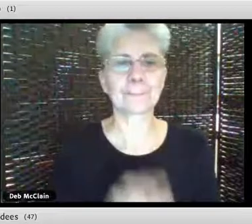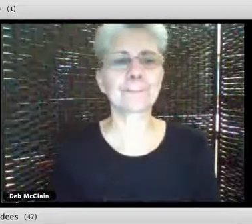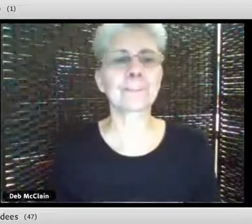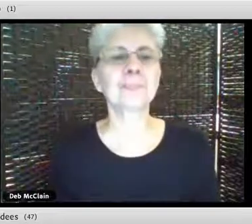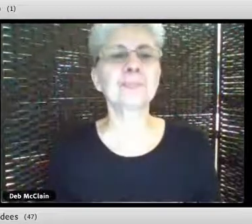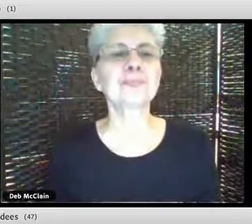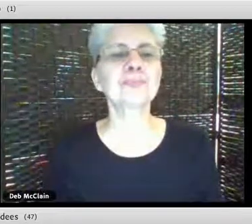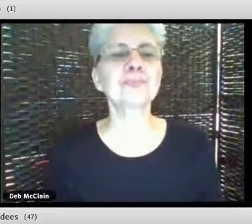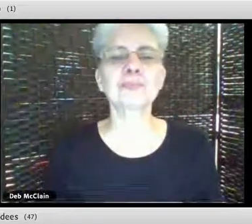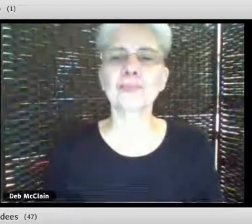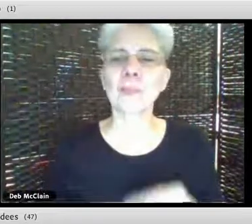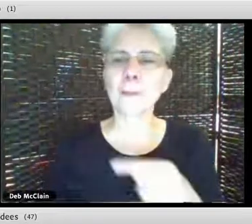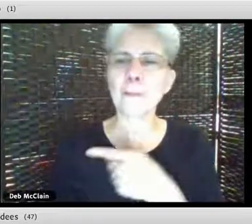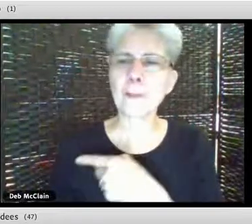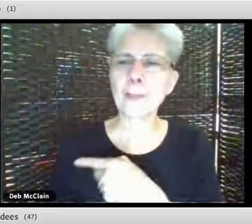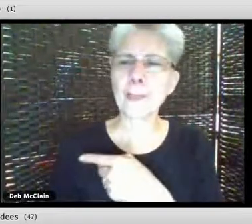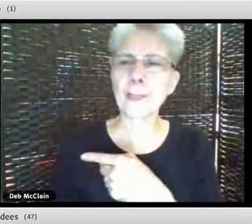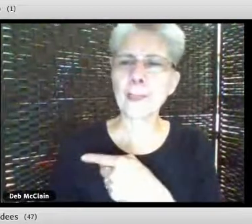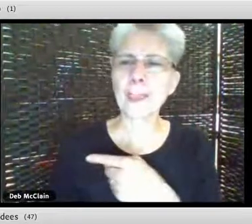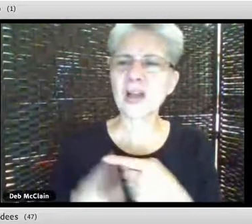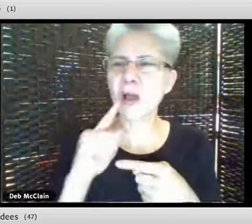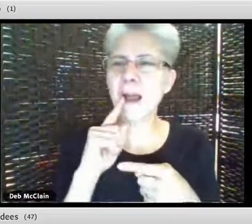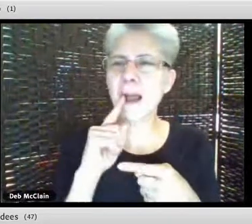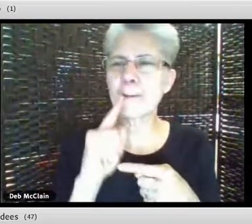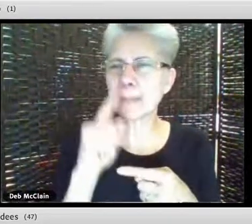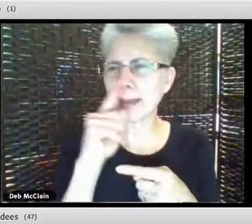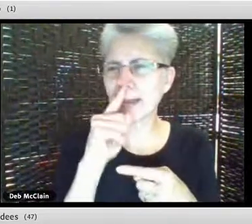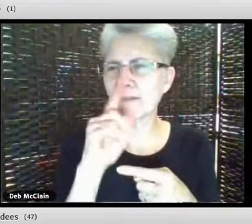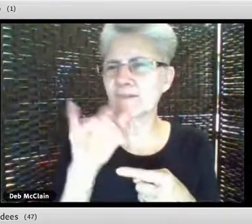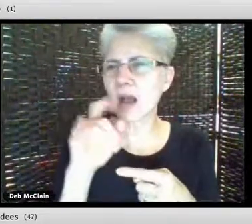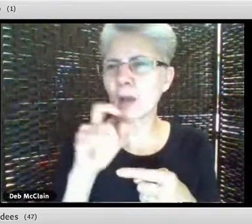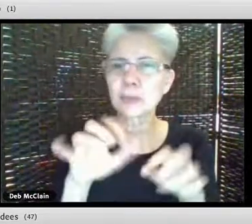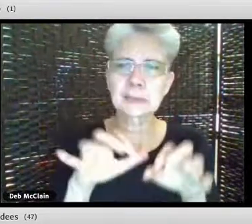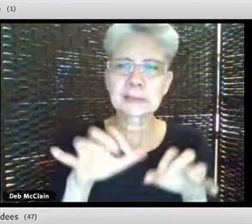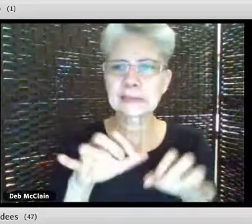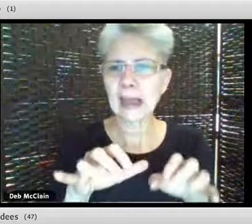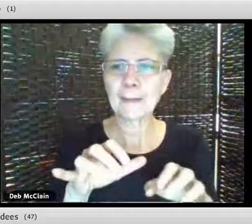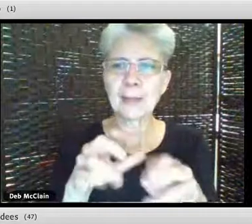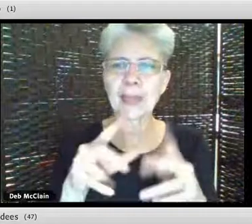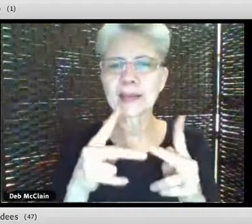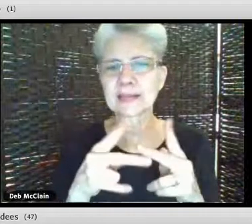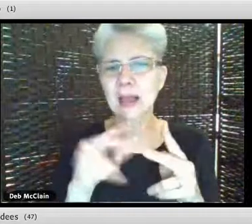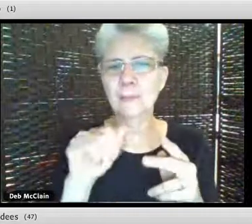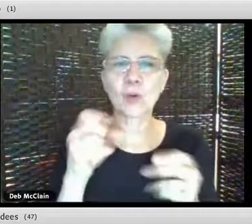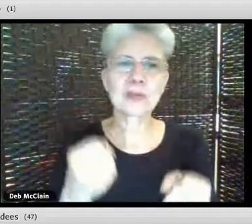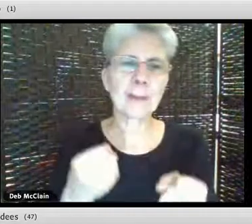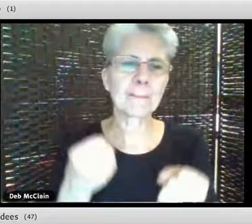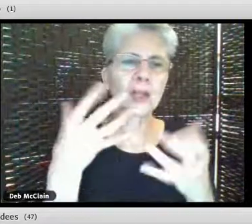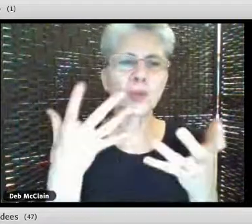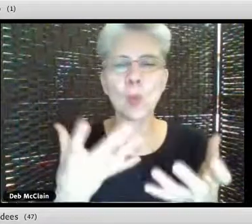Let me show that to you. Double-click on it. Hopefully it'll open. There we go. So I just kind of made a really quick dummy file,